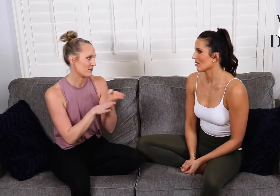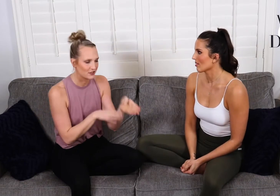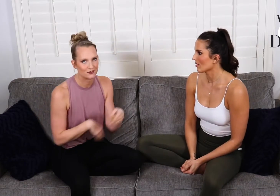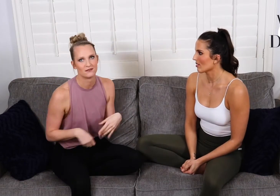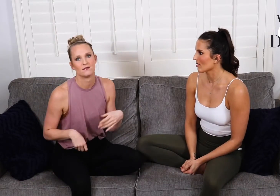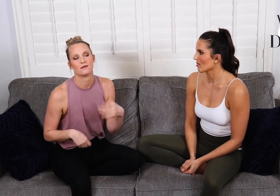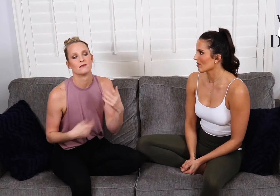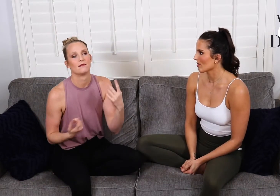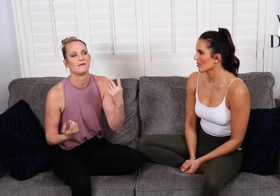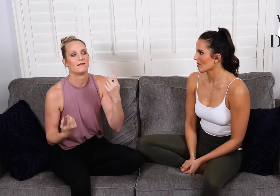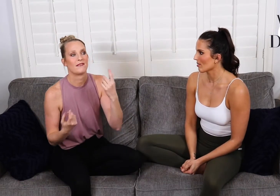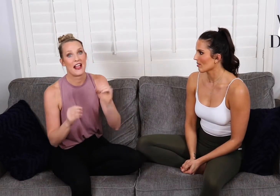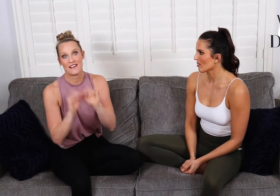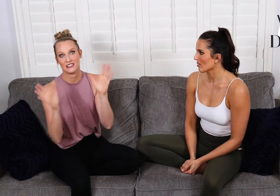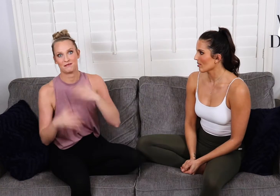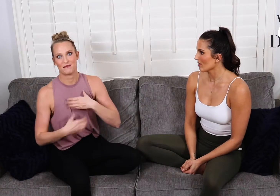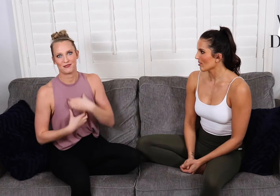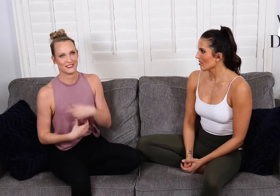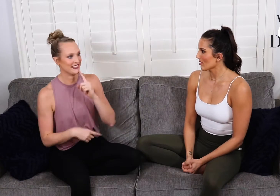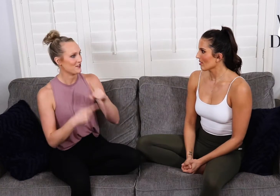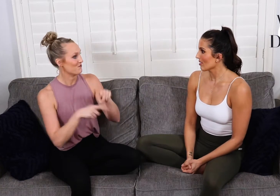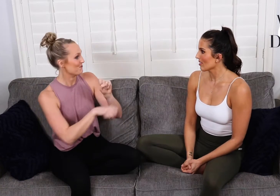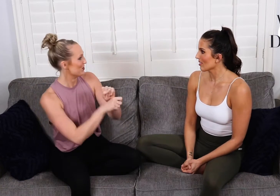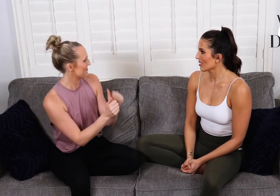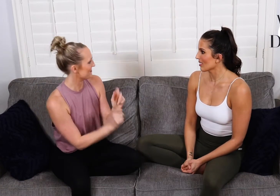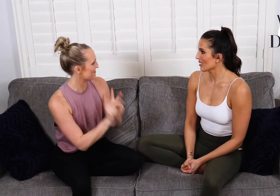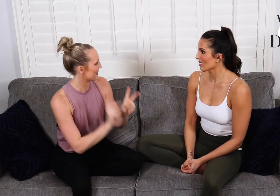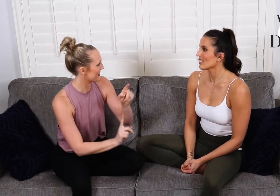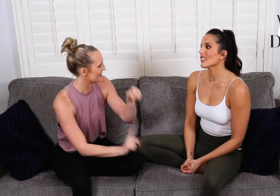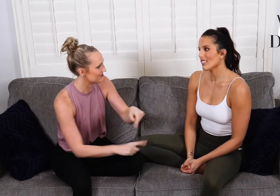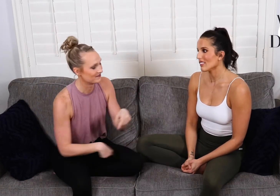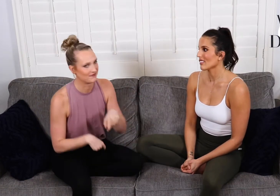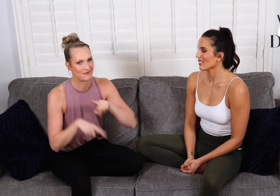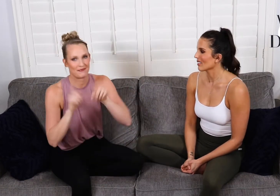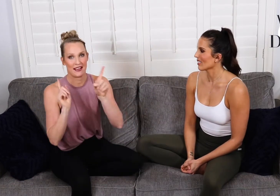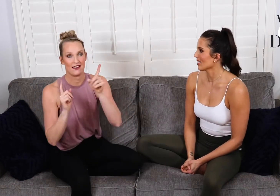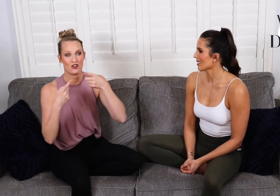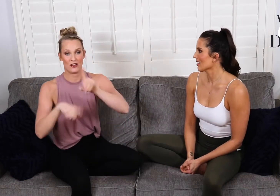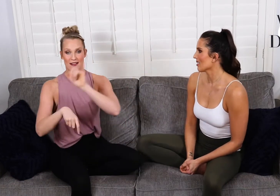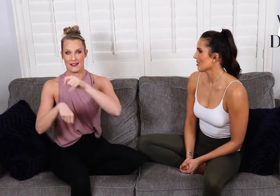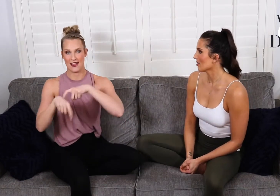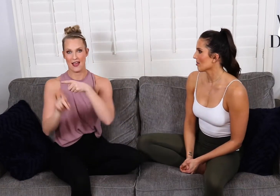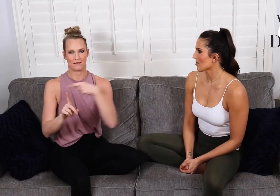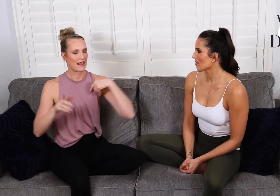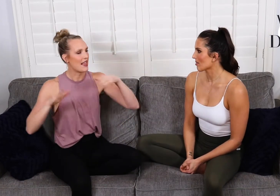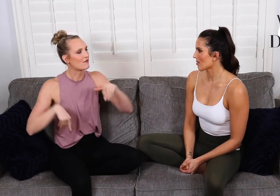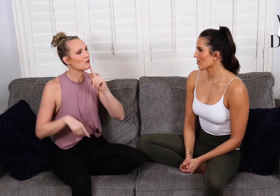I was a double major. Obviously my passion is to work with people but during that time frame.